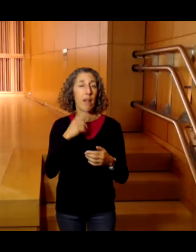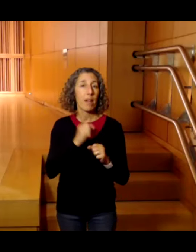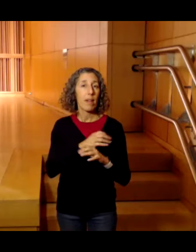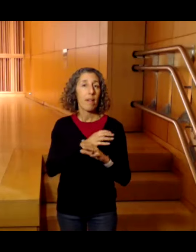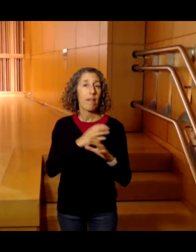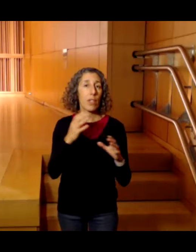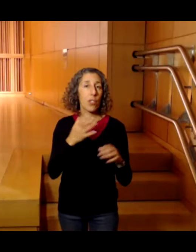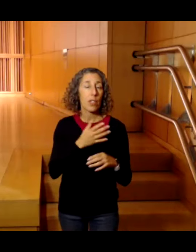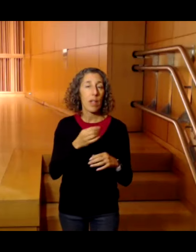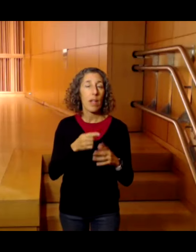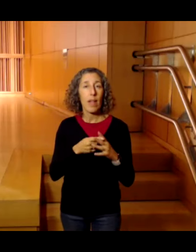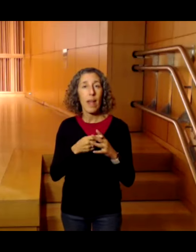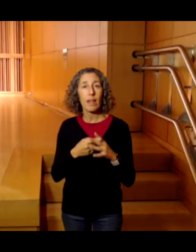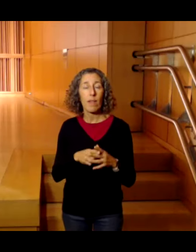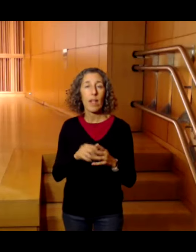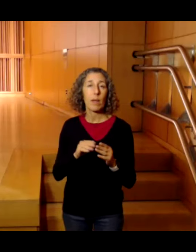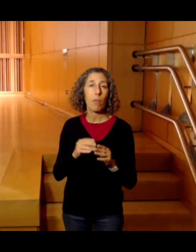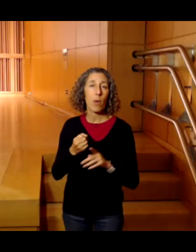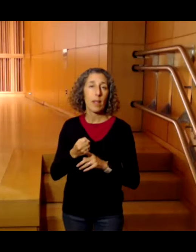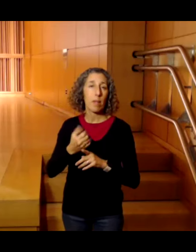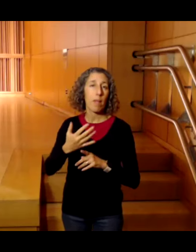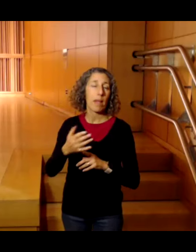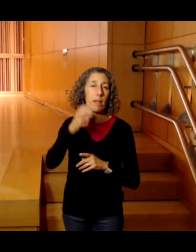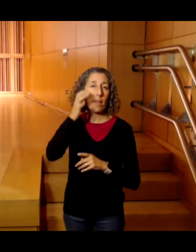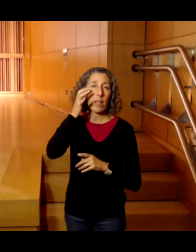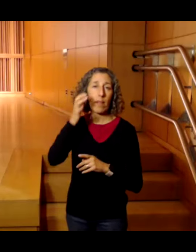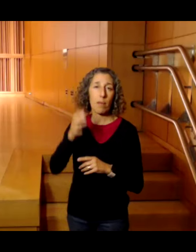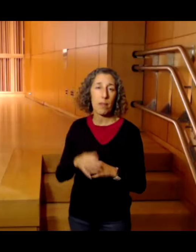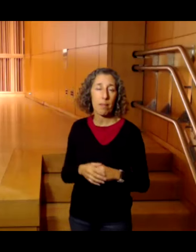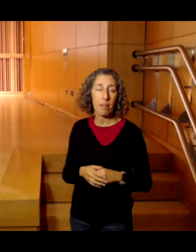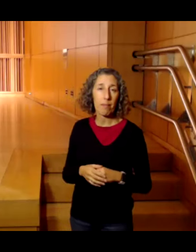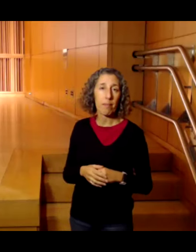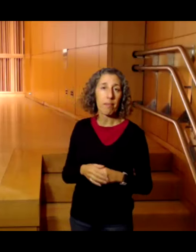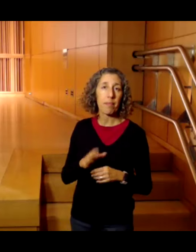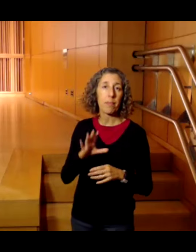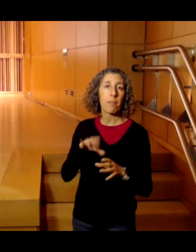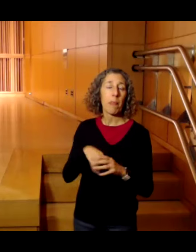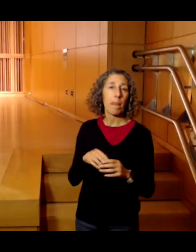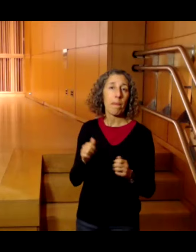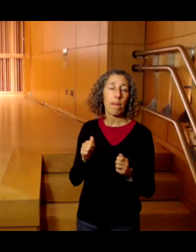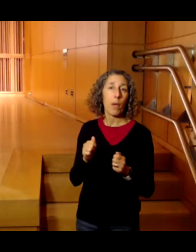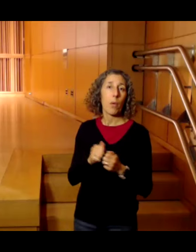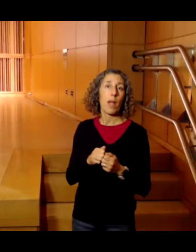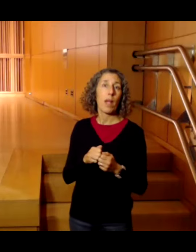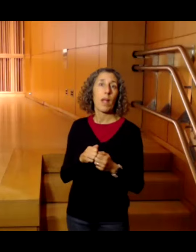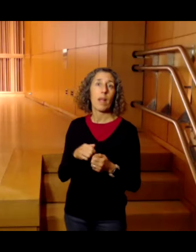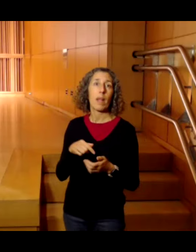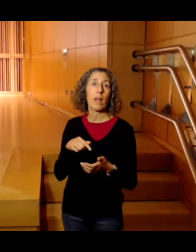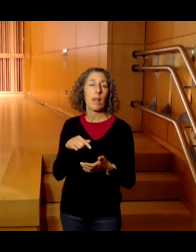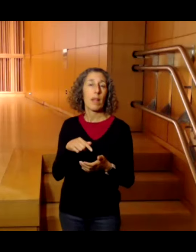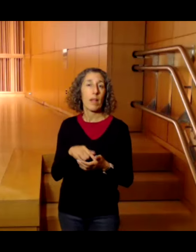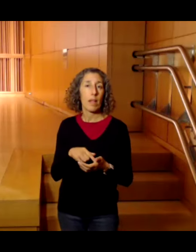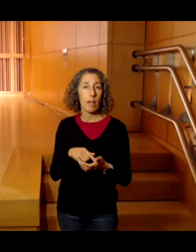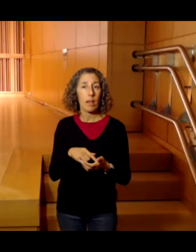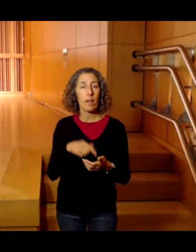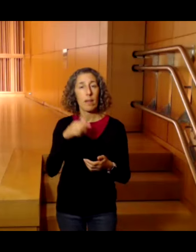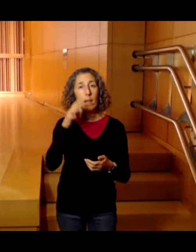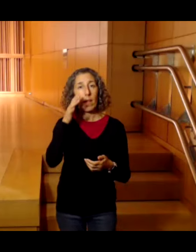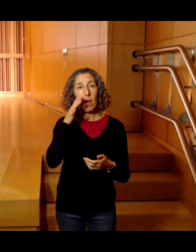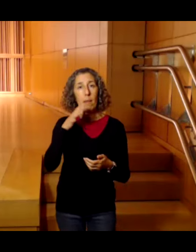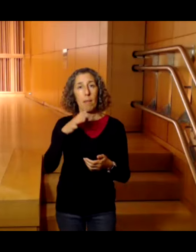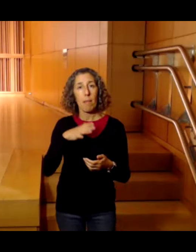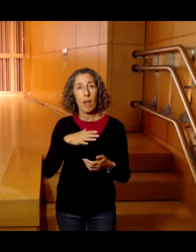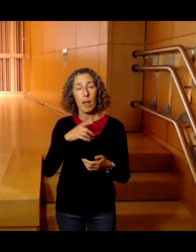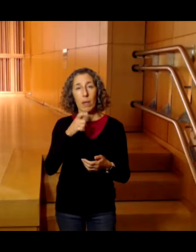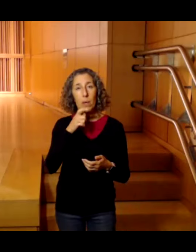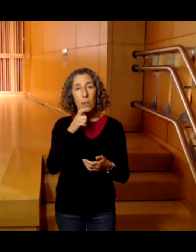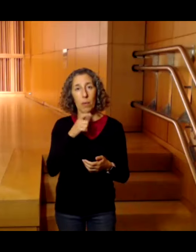a much more expansive conception of freedom. with an exquisite reading of John Williams' Romantic clef, The Man Who Cried, I Am, a seldom-read discussed work.